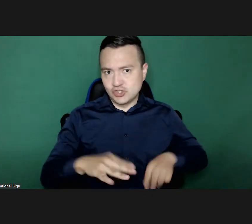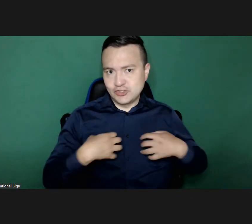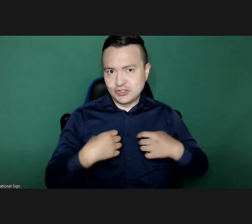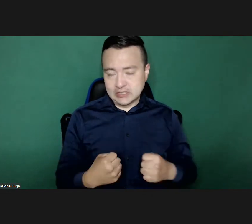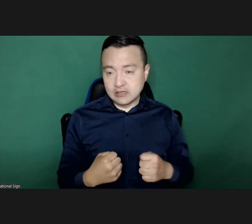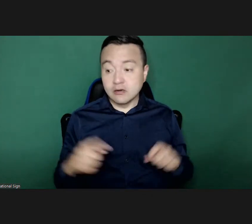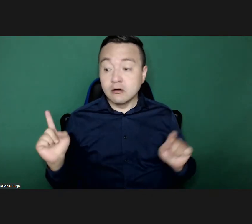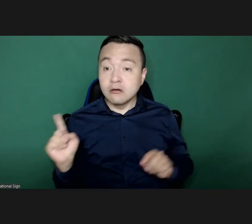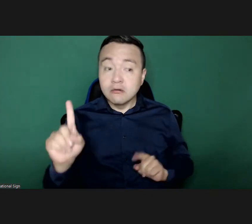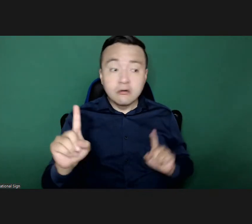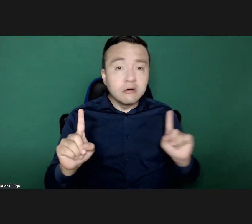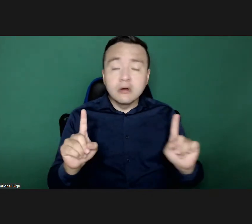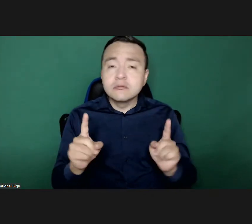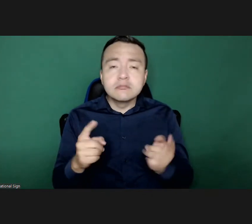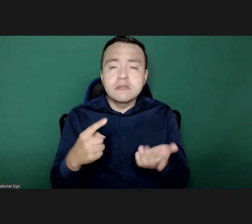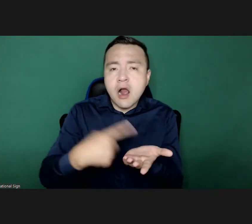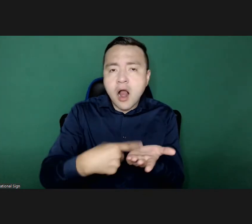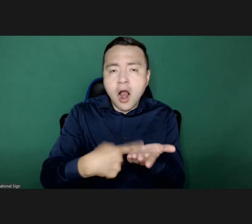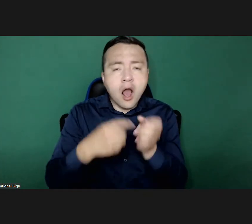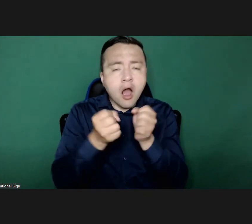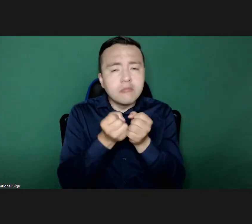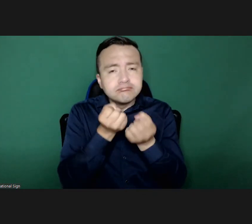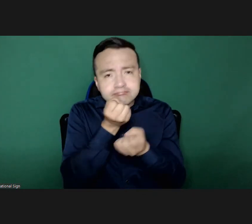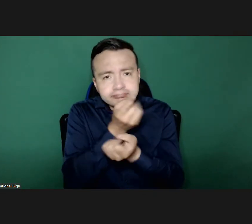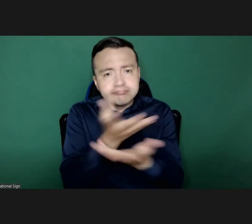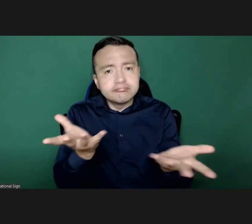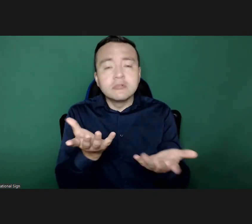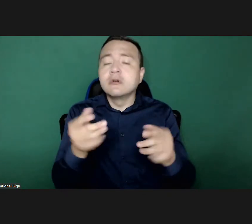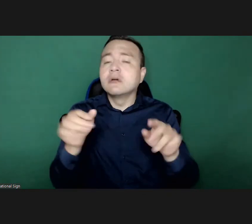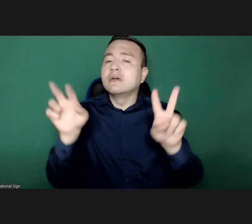I also want to acknowledge and thank our collaborator in the